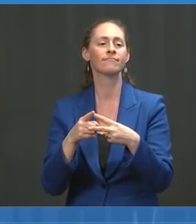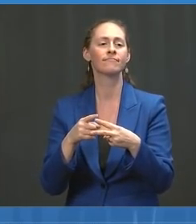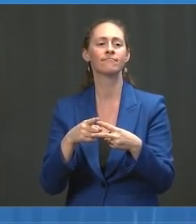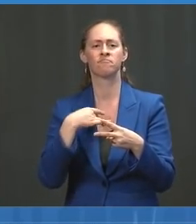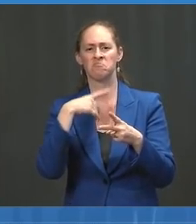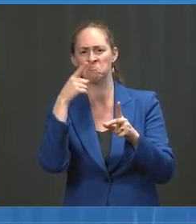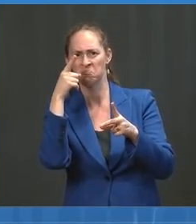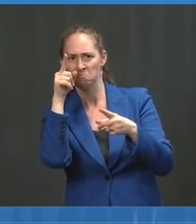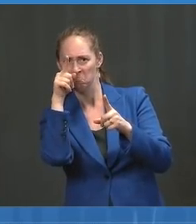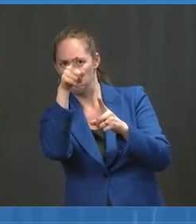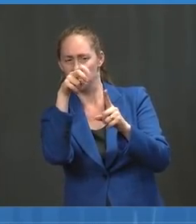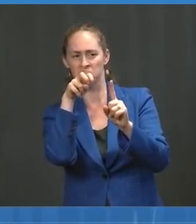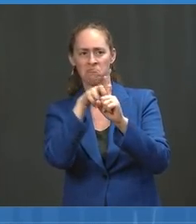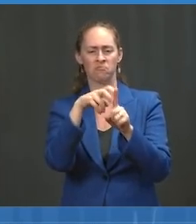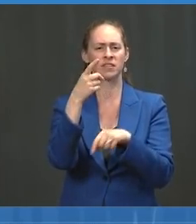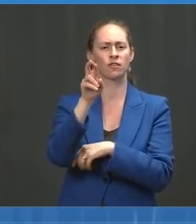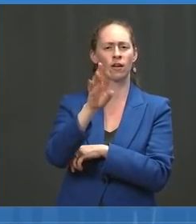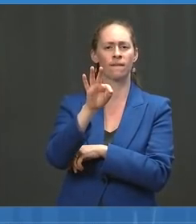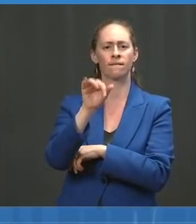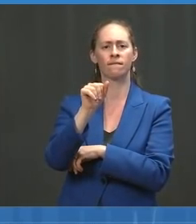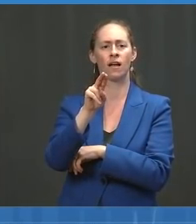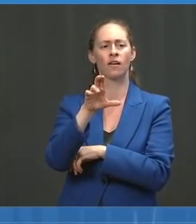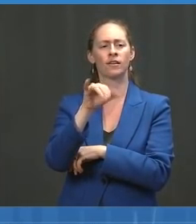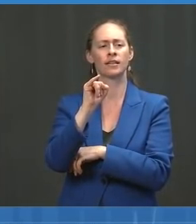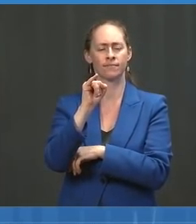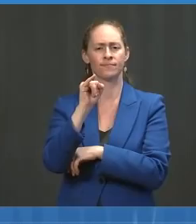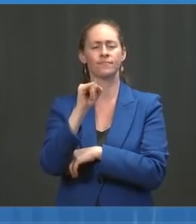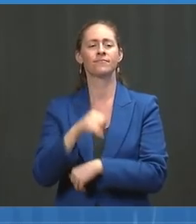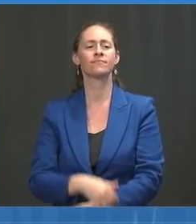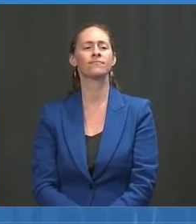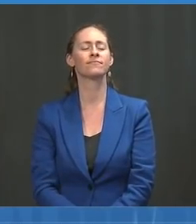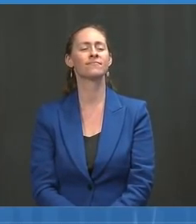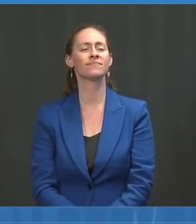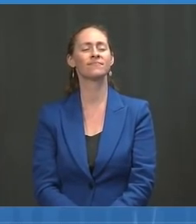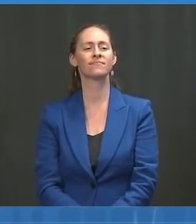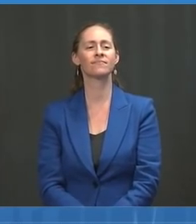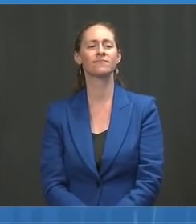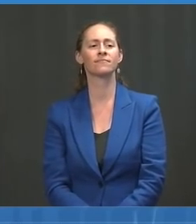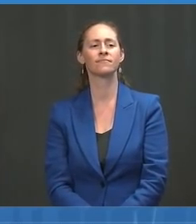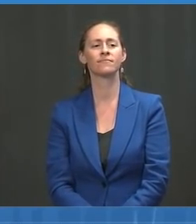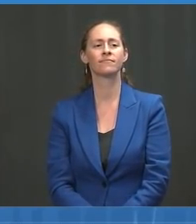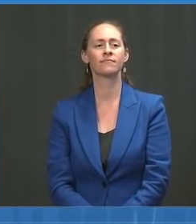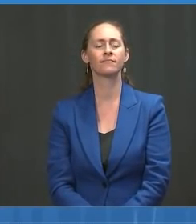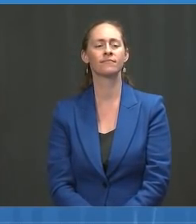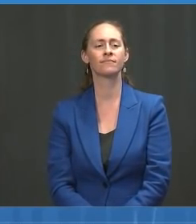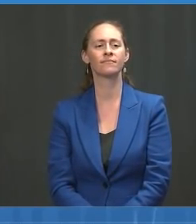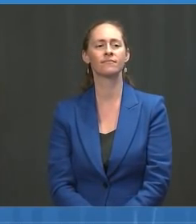You've given the timeline that Americans could see the light at the end of the tunnel in the pandemic by the spring of 2022,